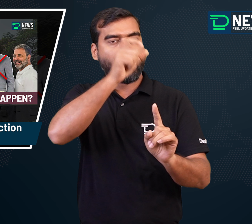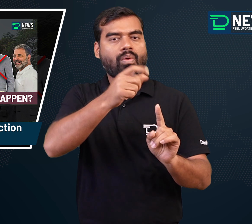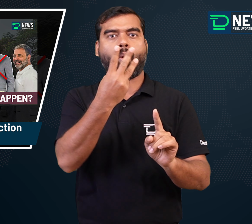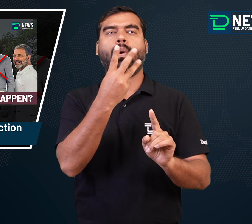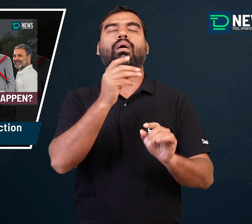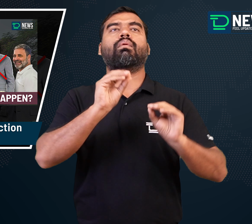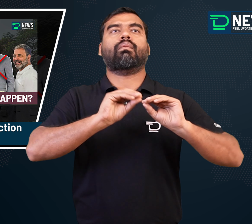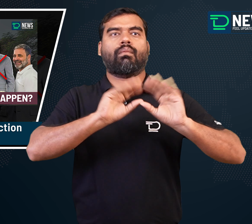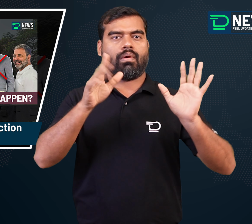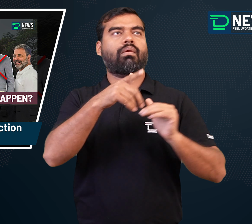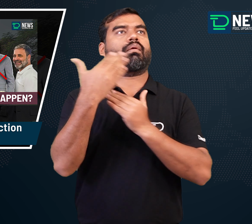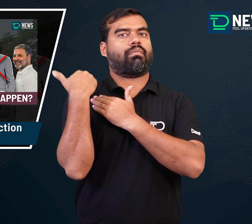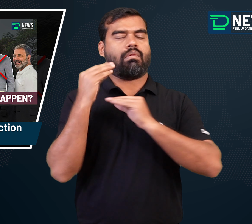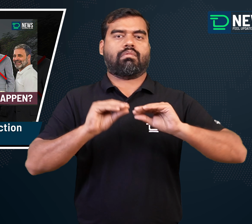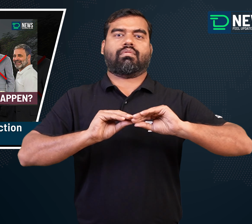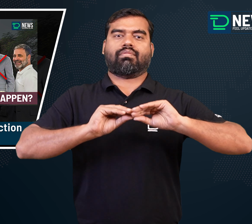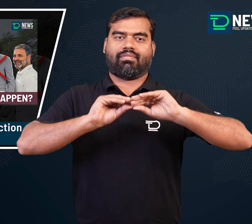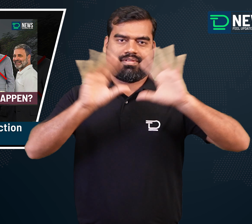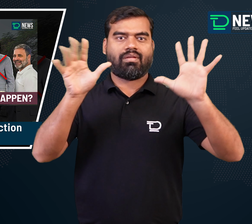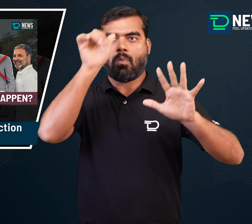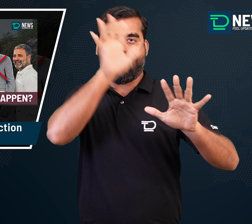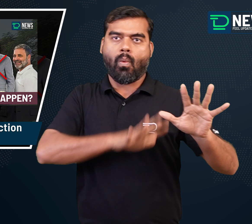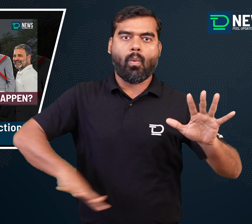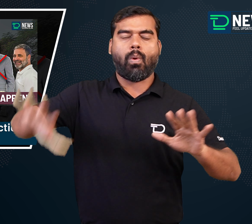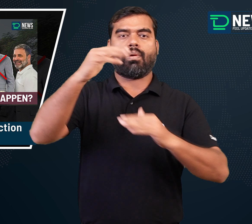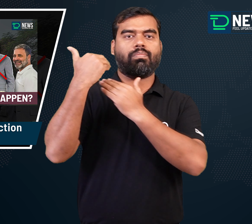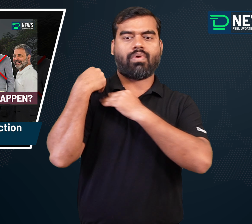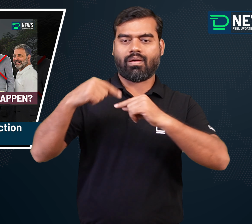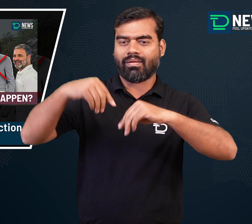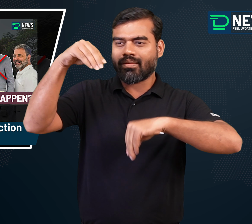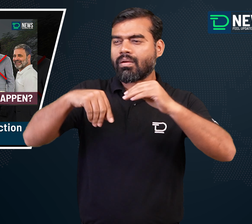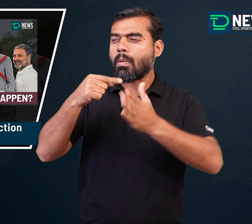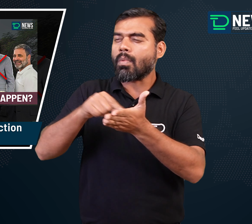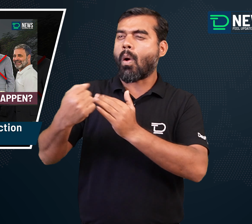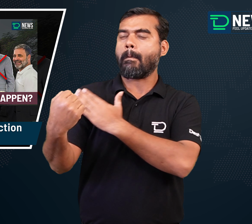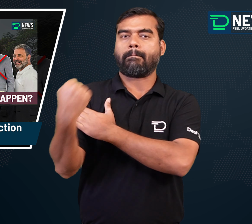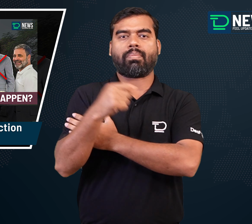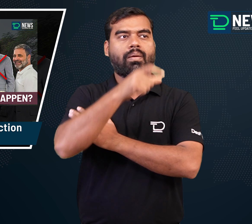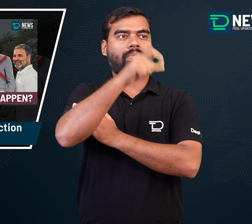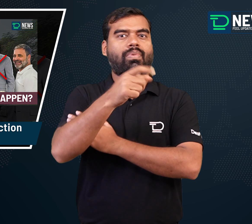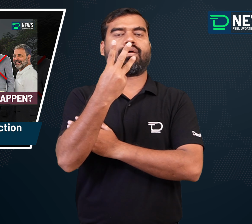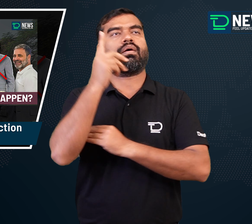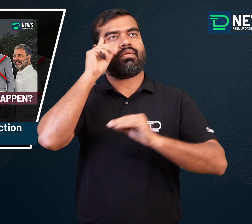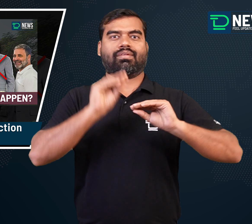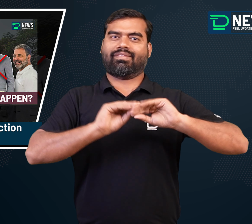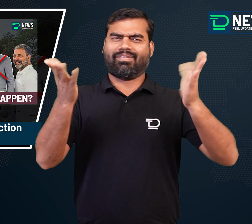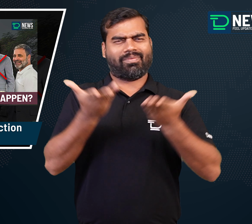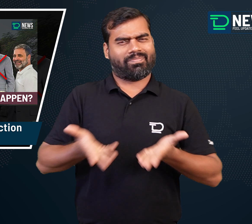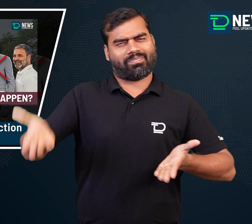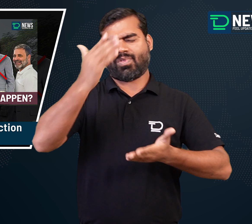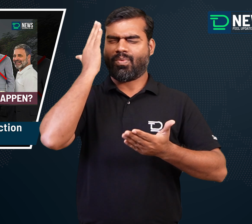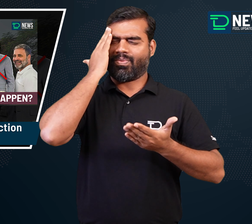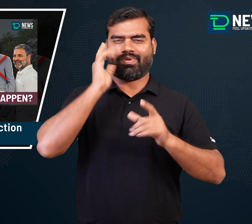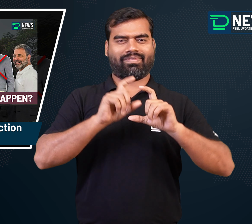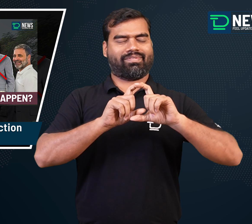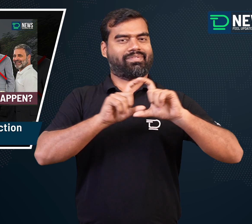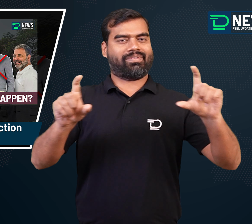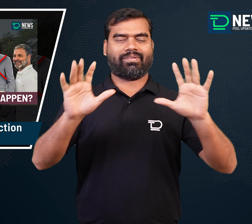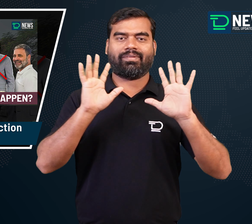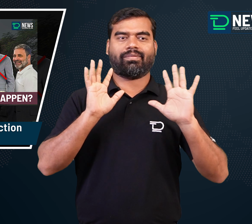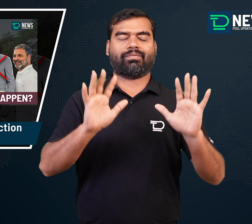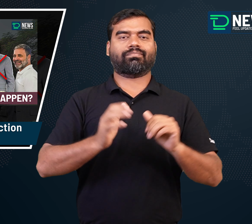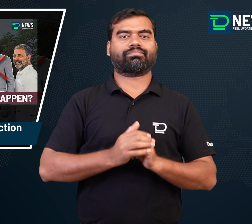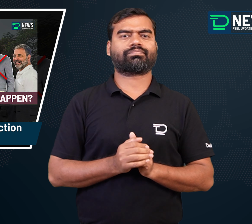As we all know, we need three commissions to conduct Indian elections.